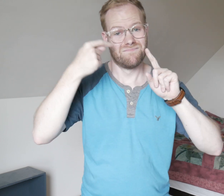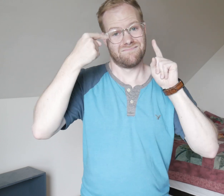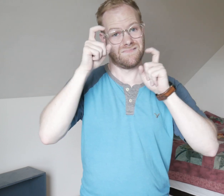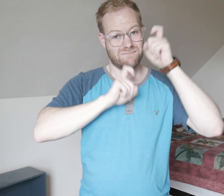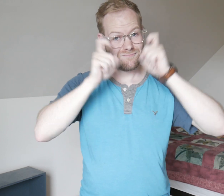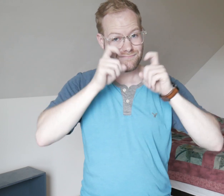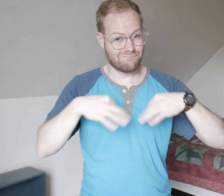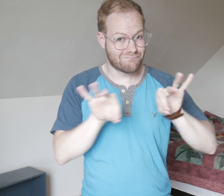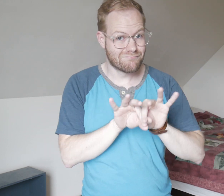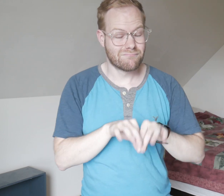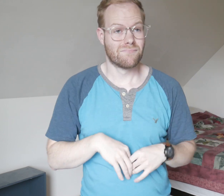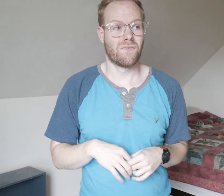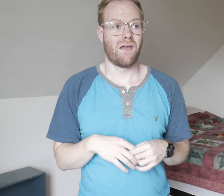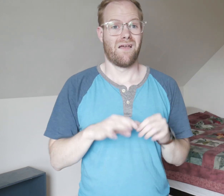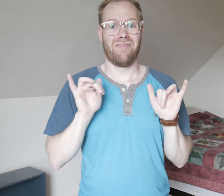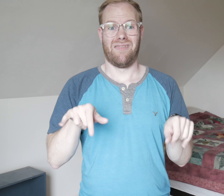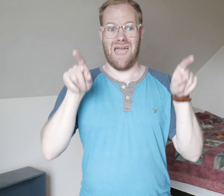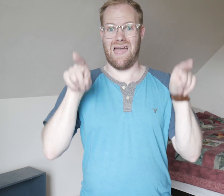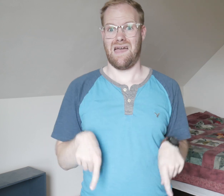Expressions are important. All of that…